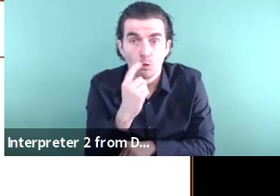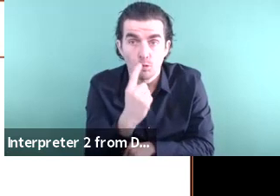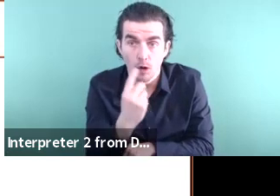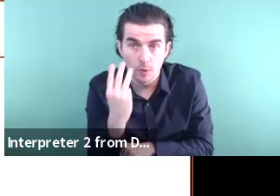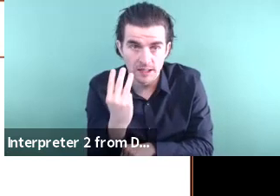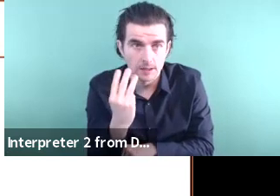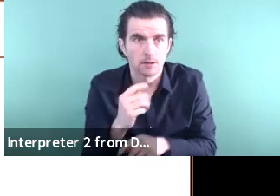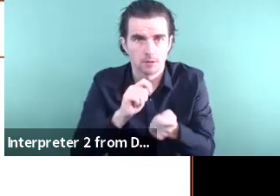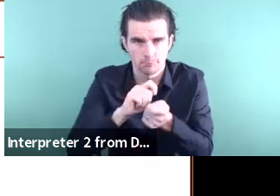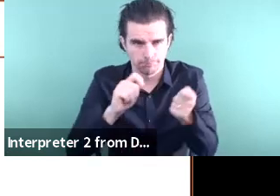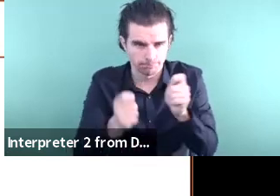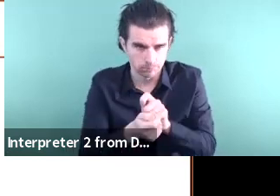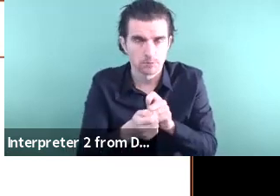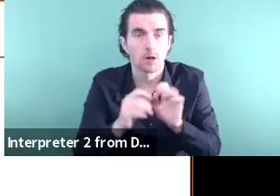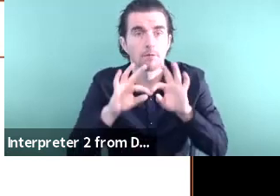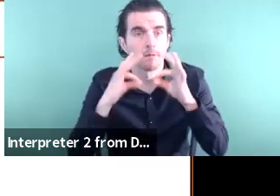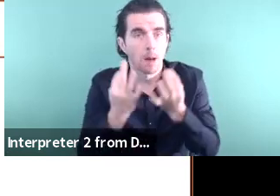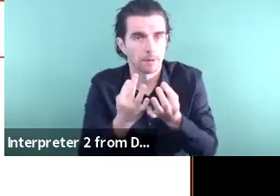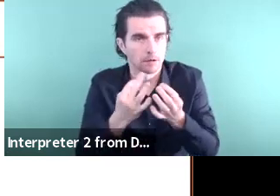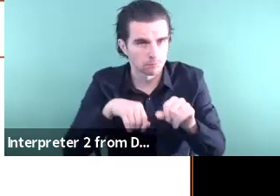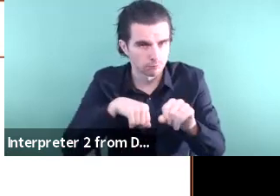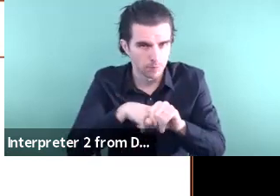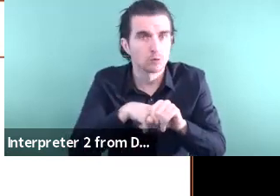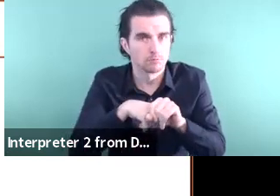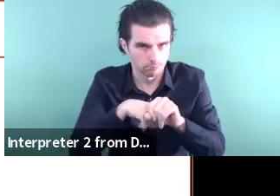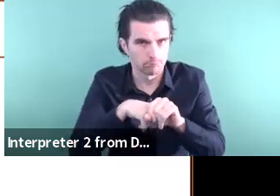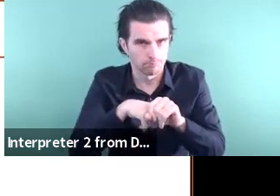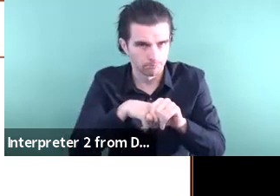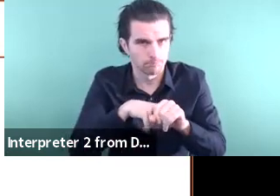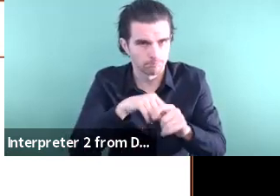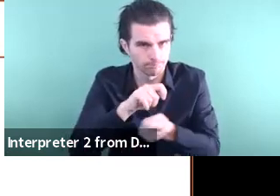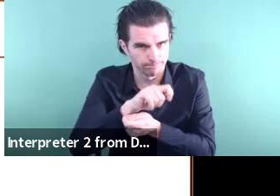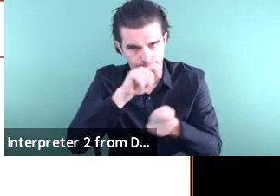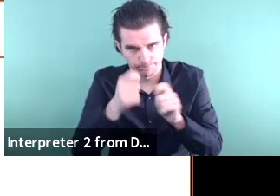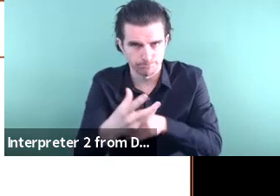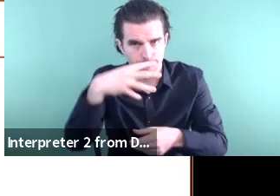be below the poverty threshold but may still need support and this